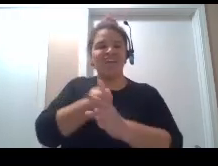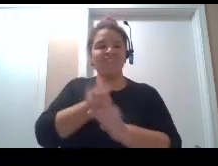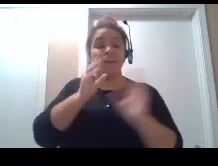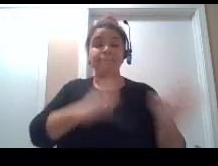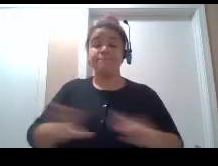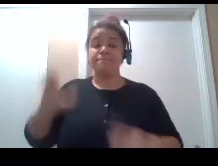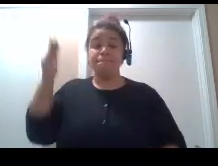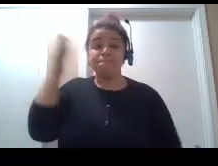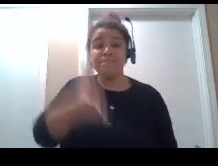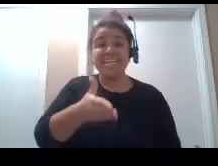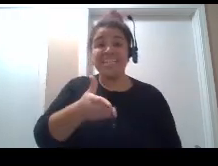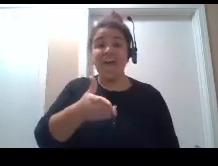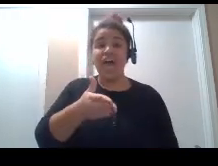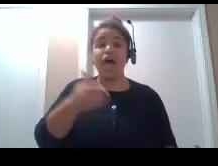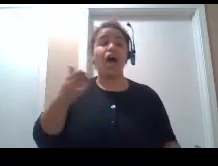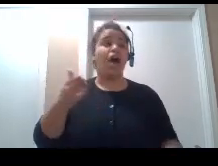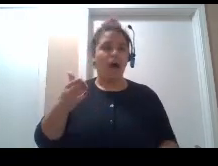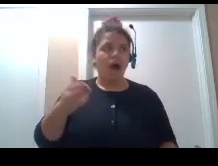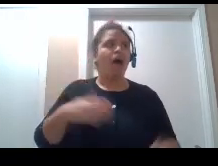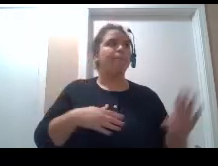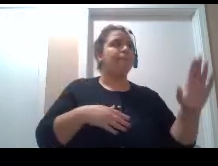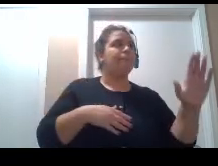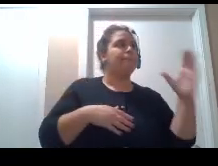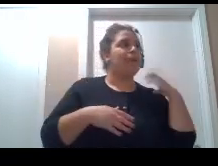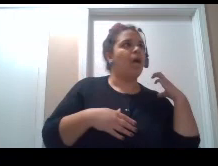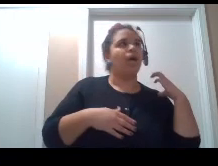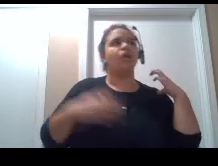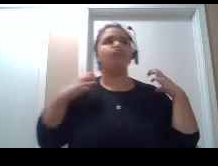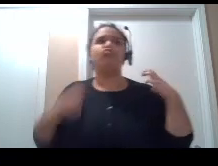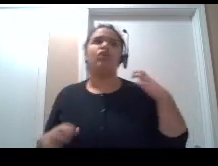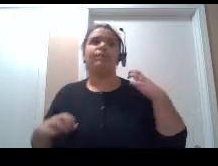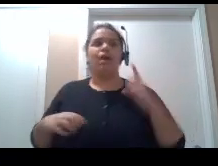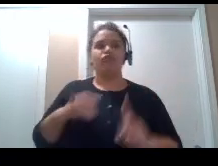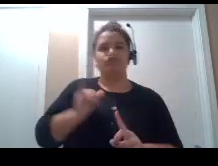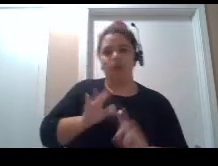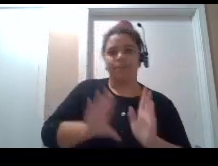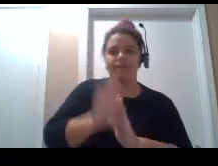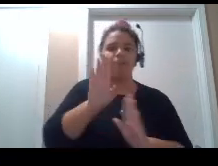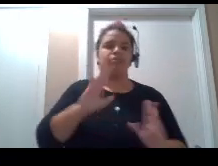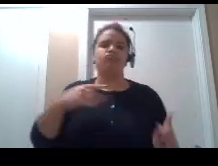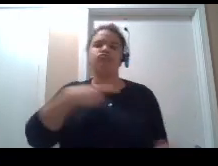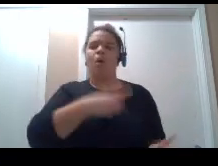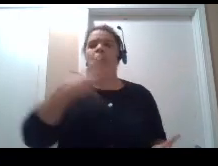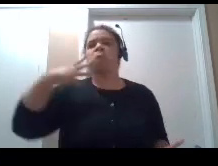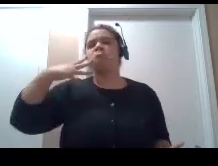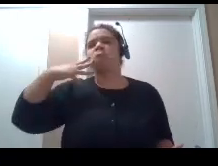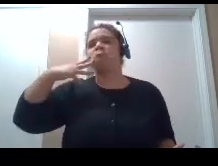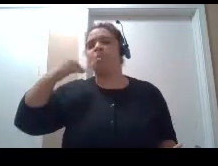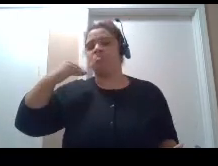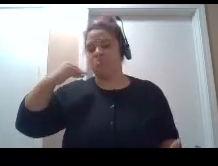This will also give the candidate the experience of interviewing with someone they do not know, which will help them gain experience